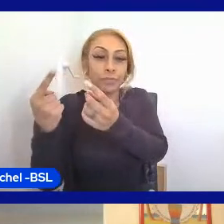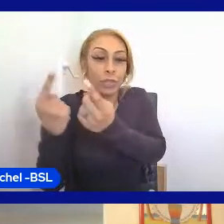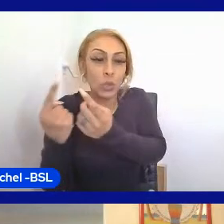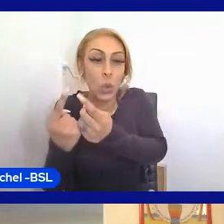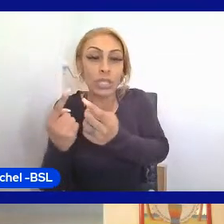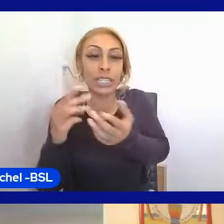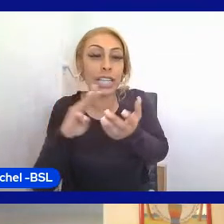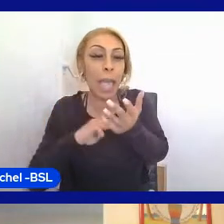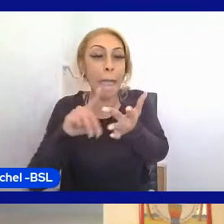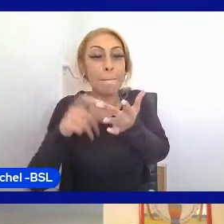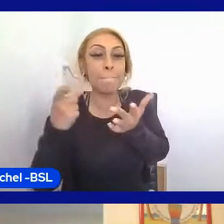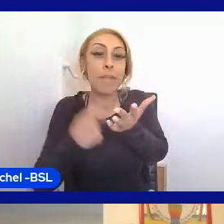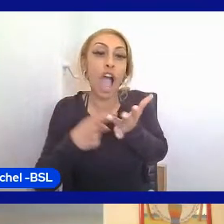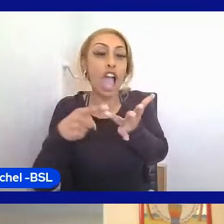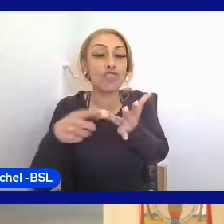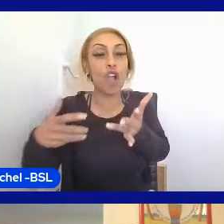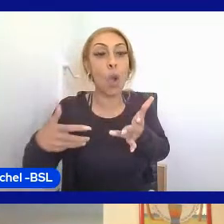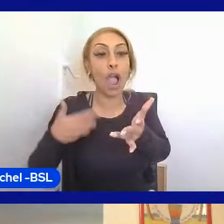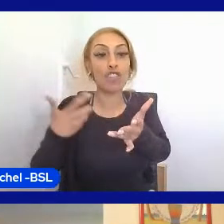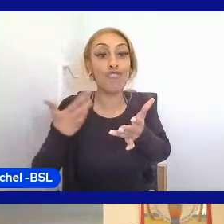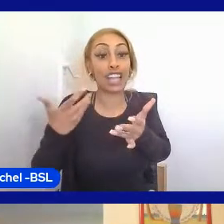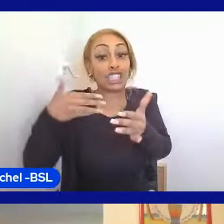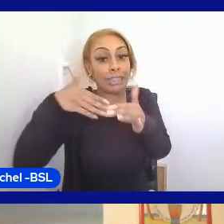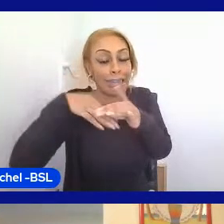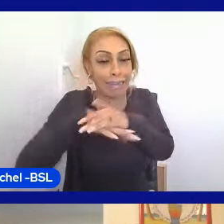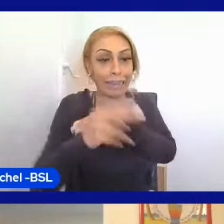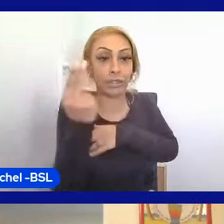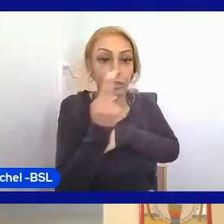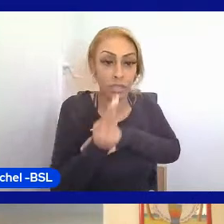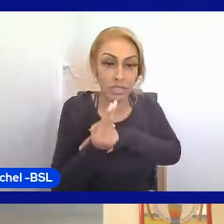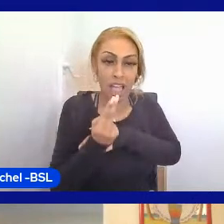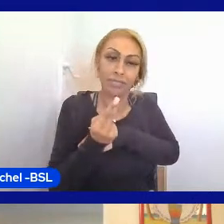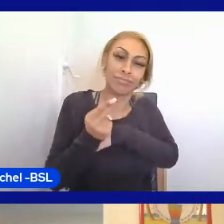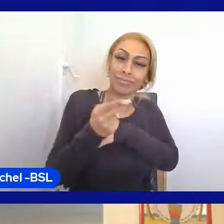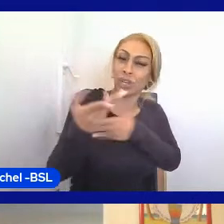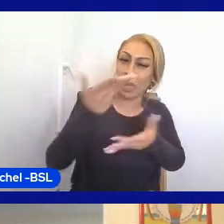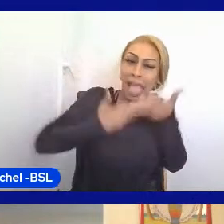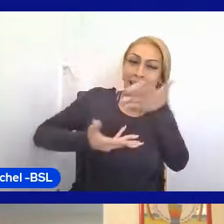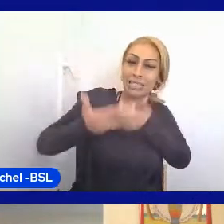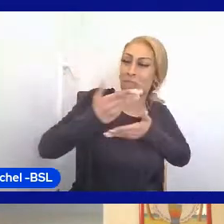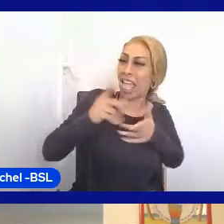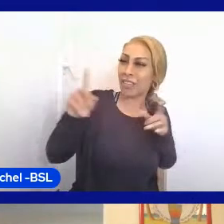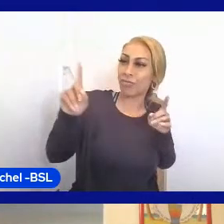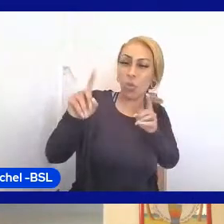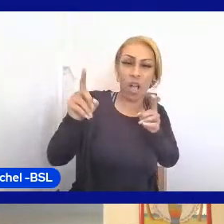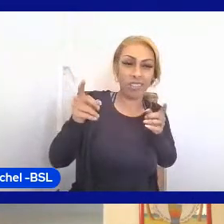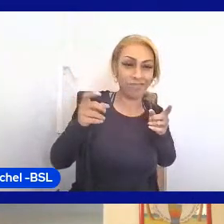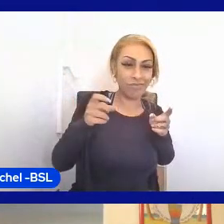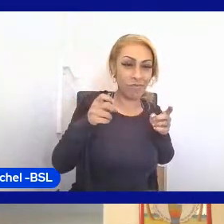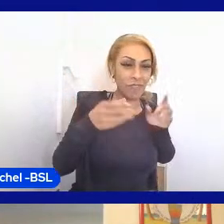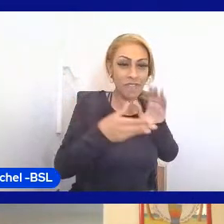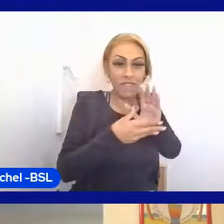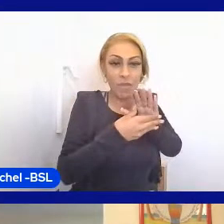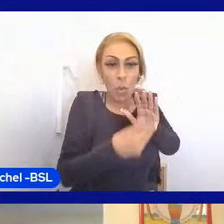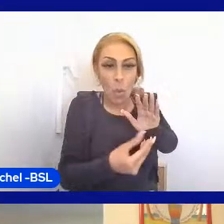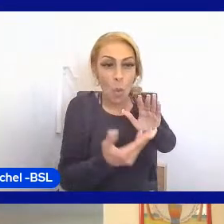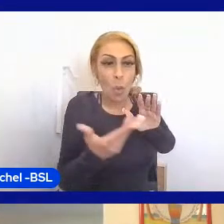crowdsourcing the documentation of micro-aggression in urban design. Can you say a little bit more about what form that takes?